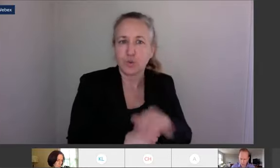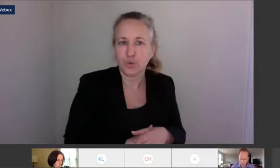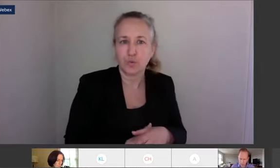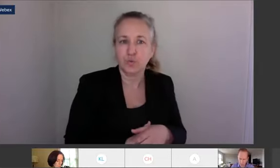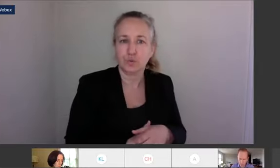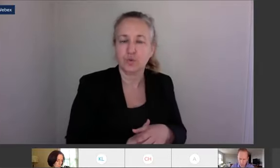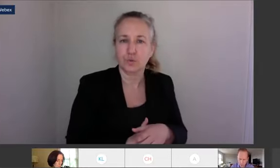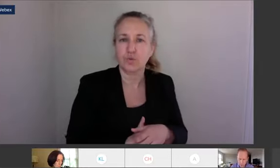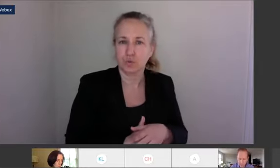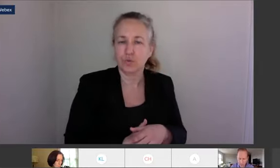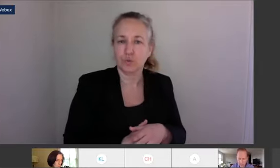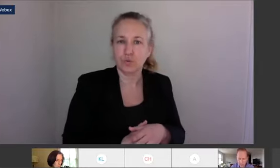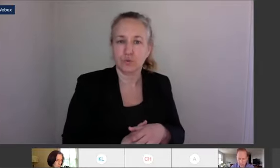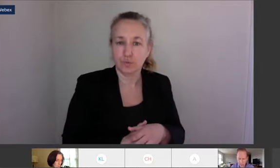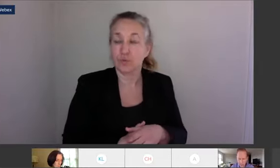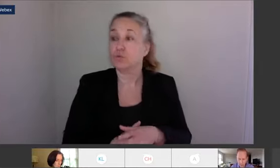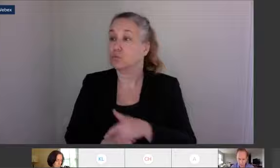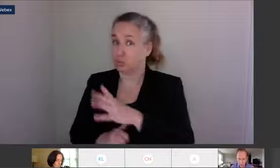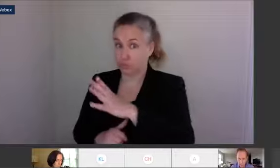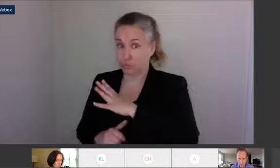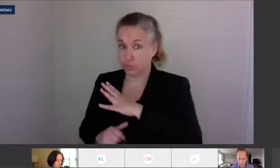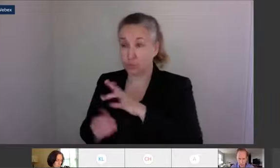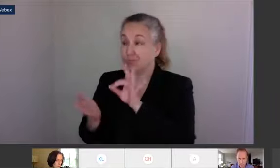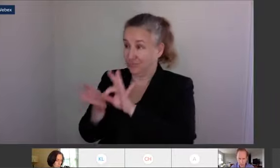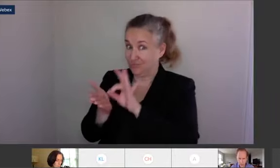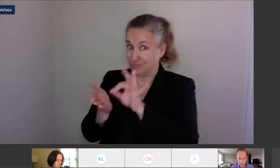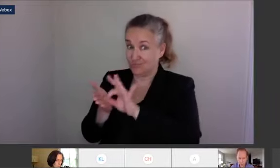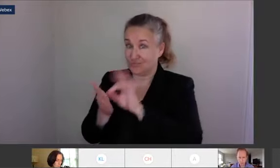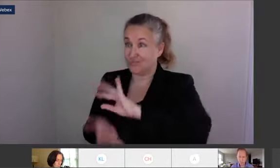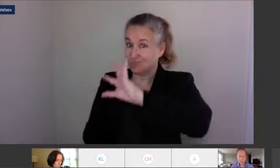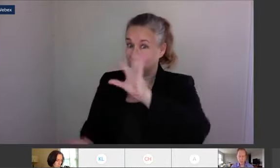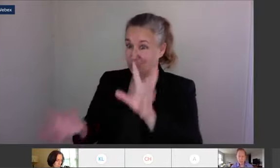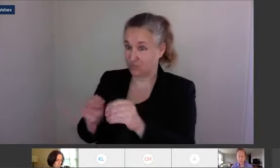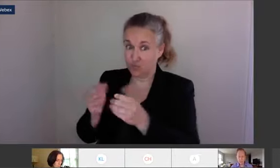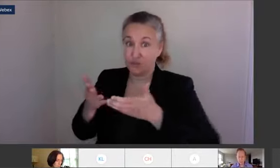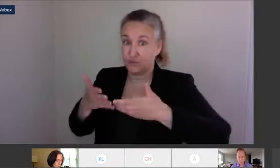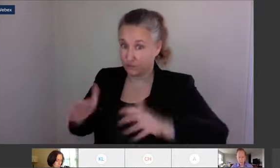once the count is complete and once tabulation I should say is